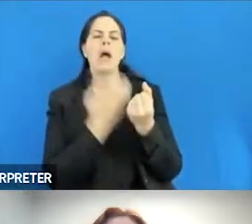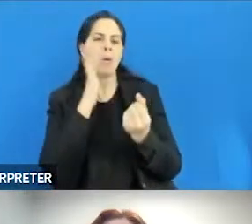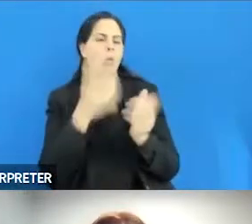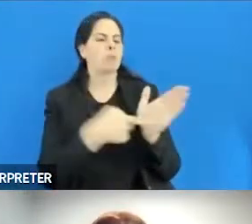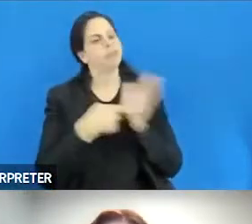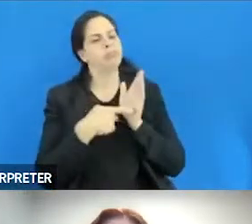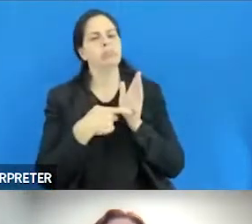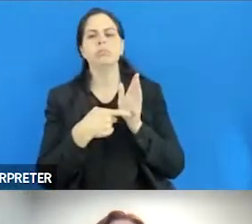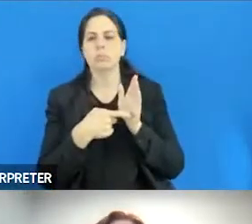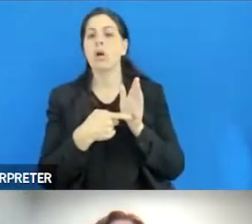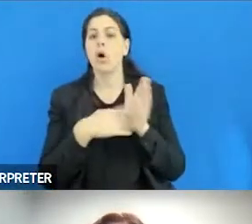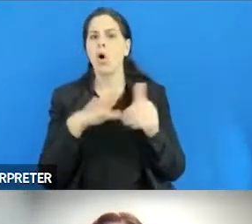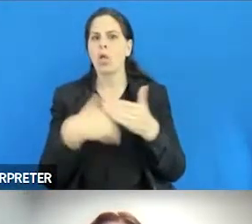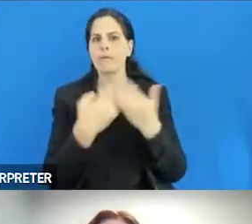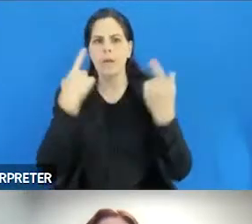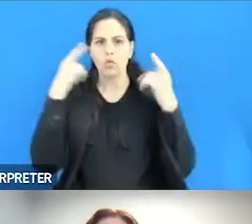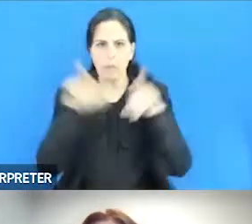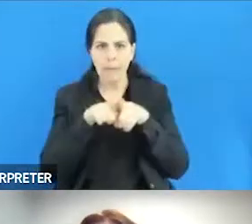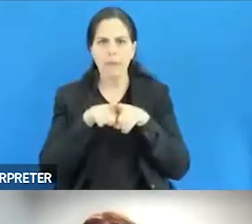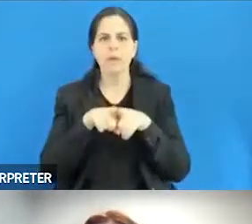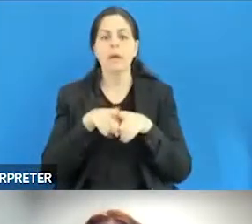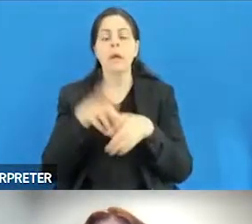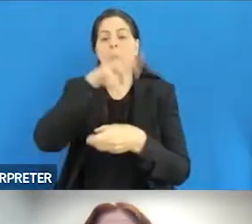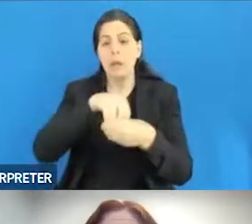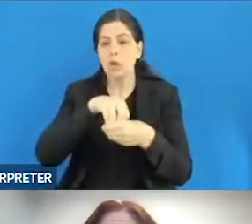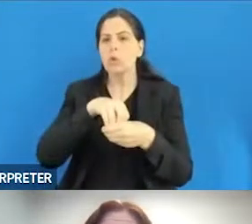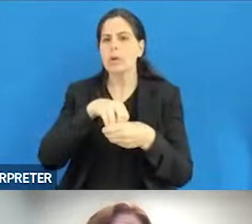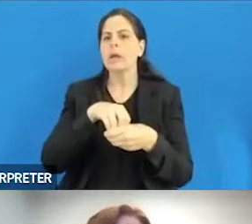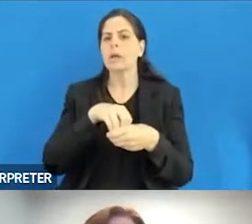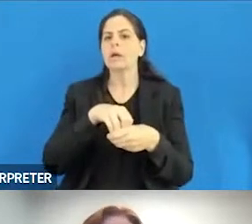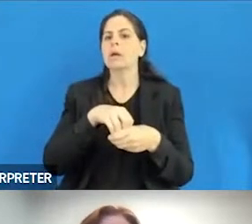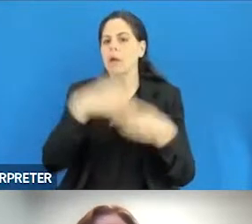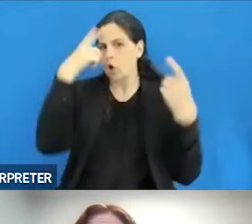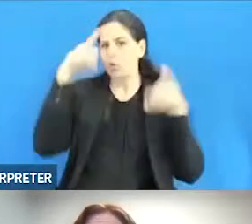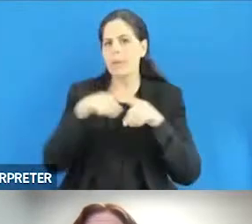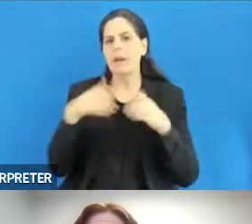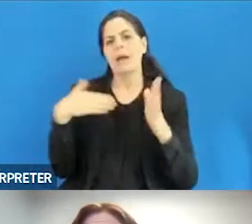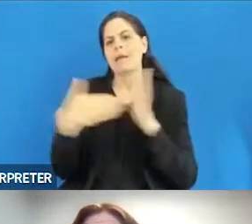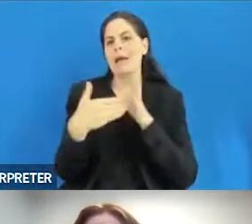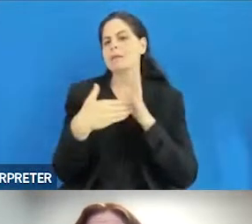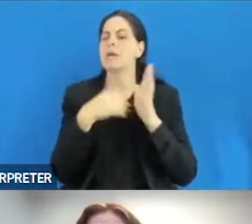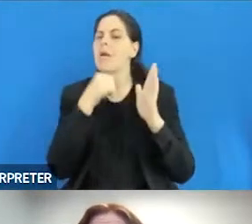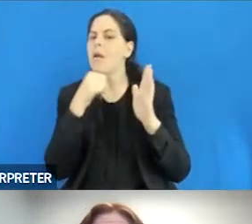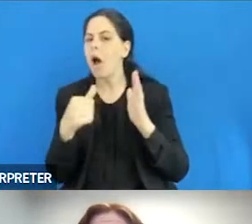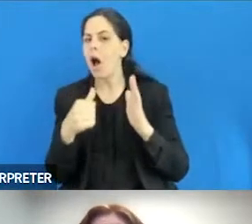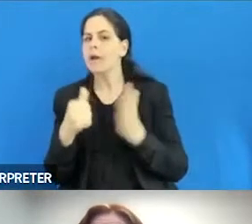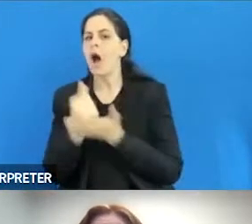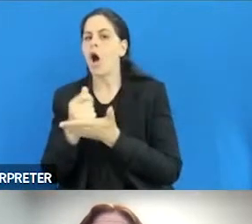including terms against unauthorized use or the creation by your employer of digital doubles